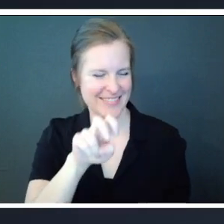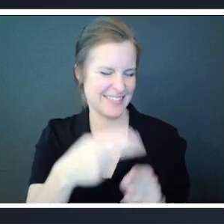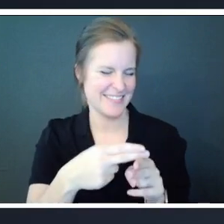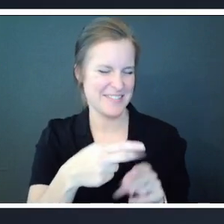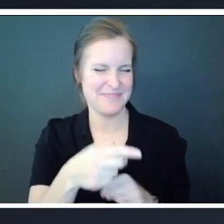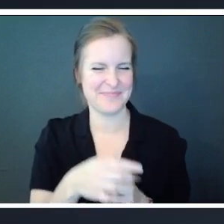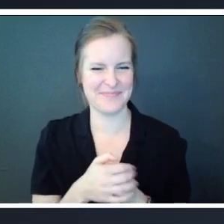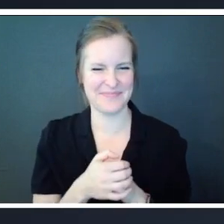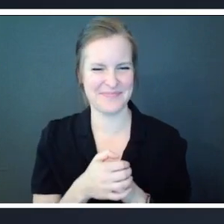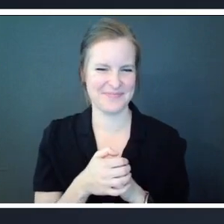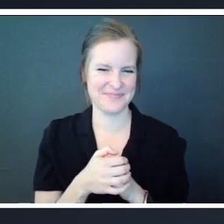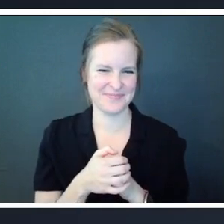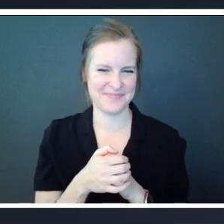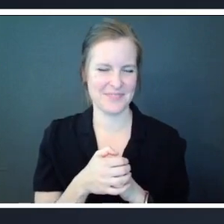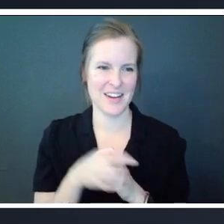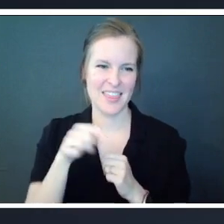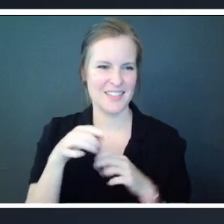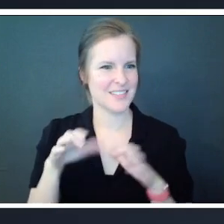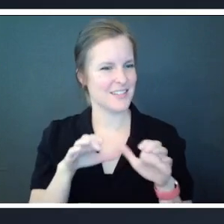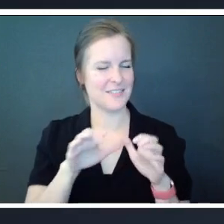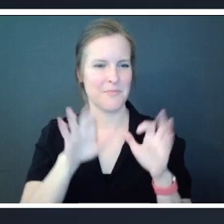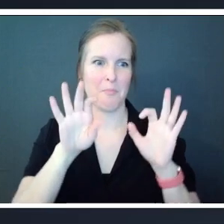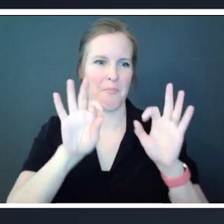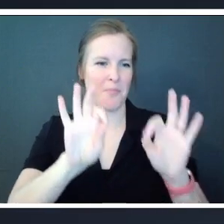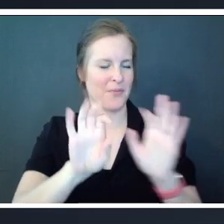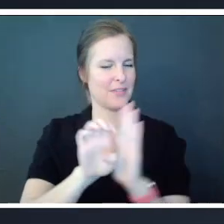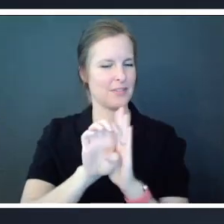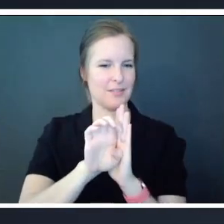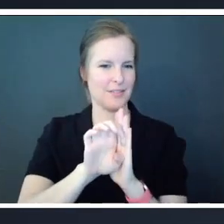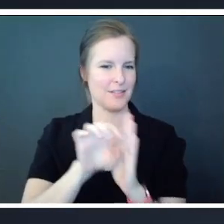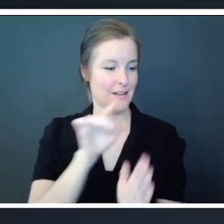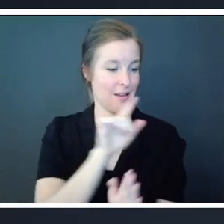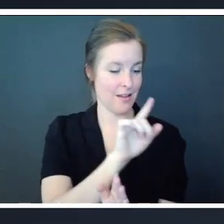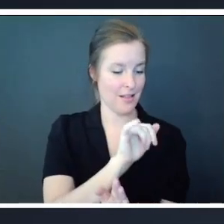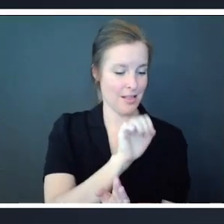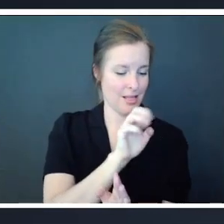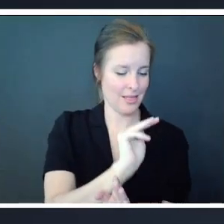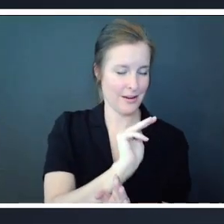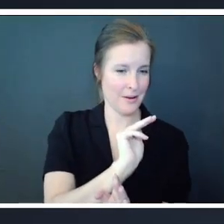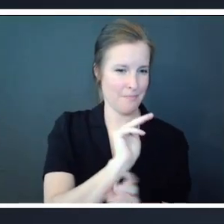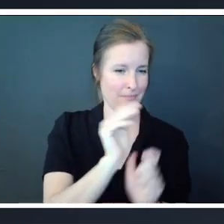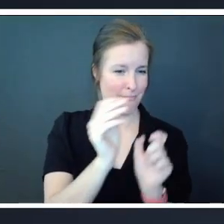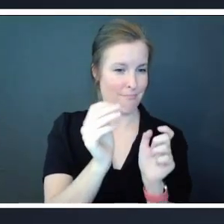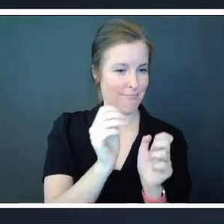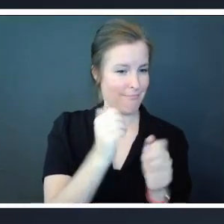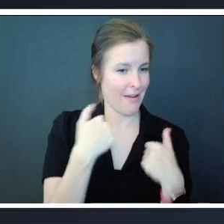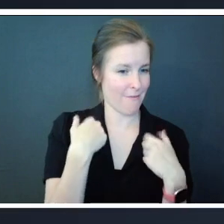is a perfect example of how Liam is building empathy, especially for reptiles and amphibians,